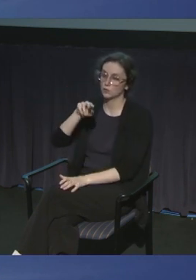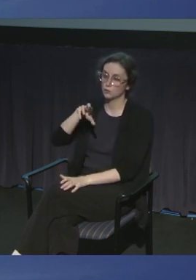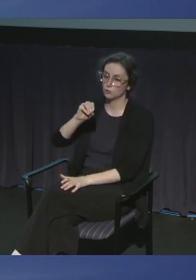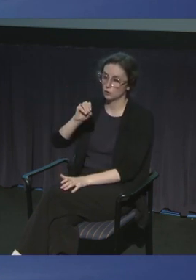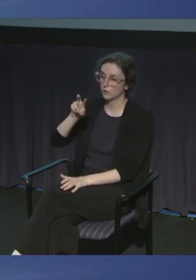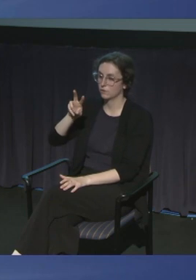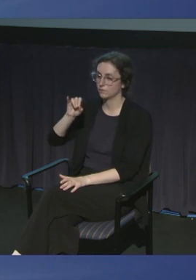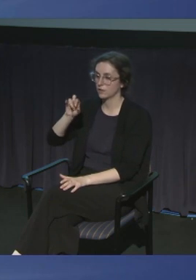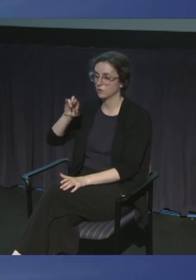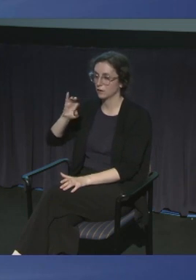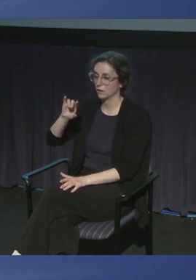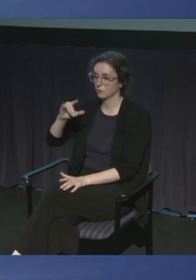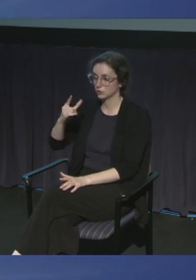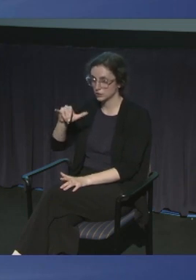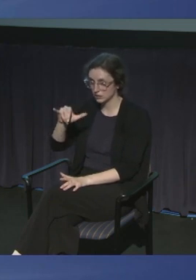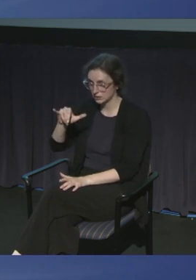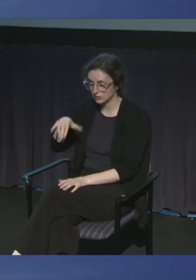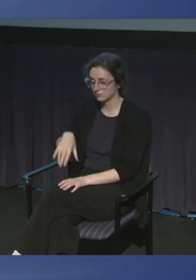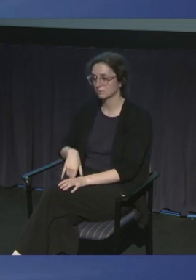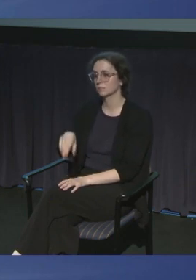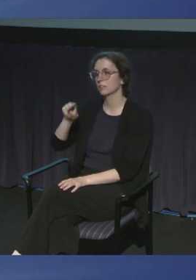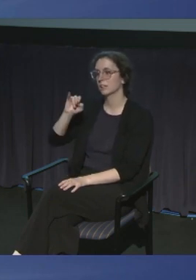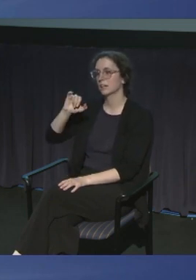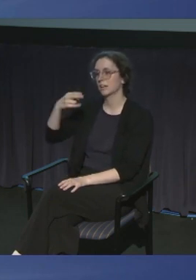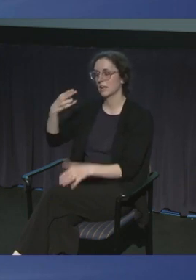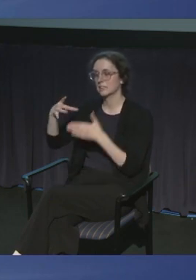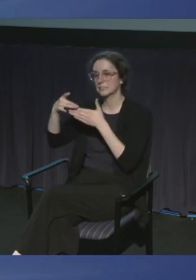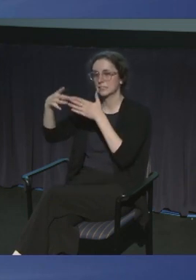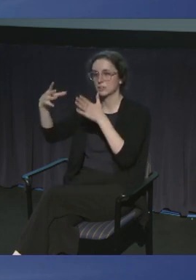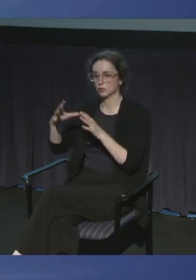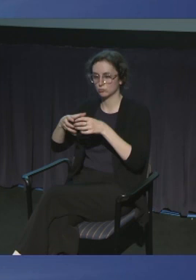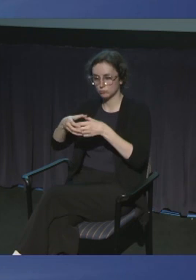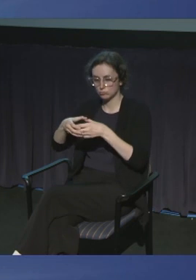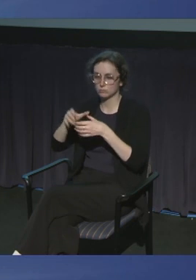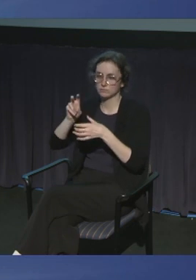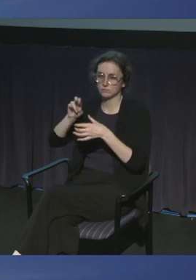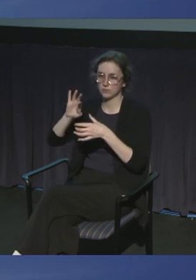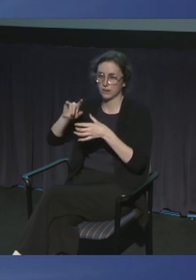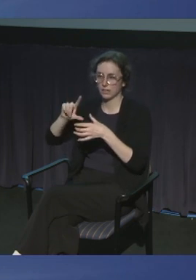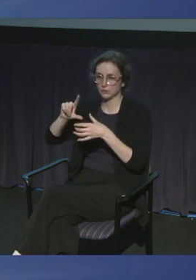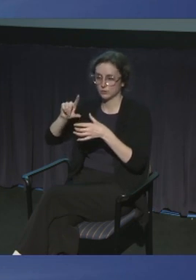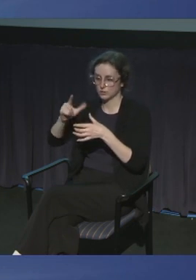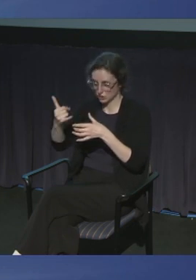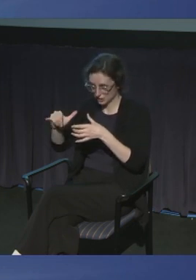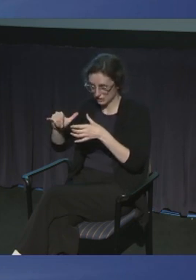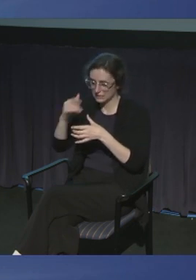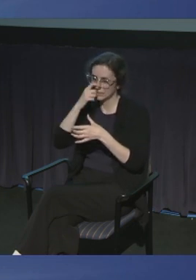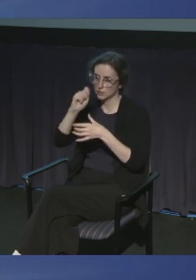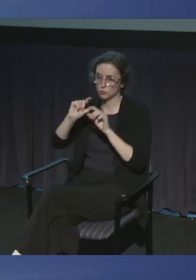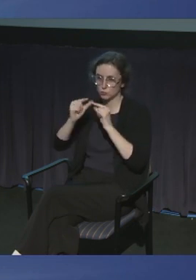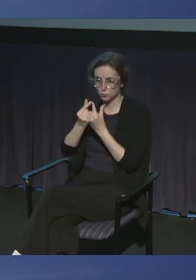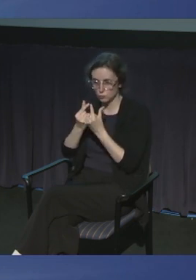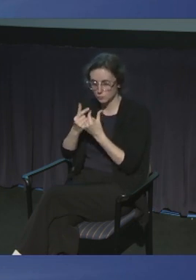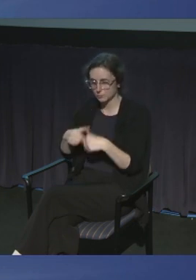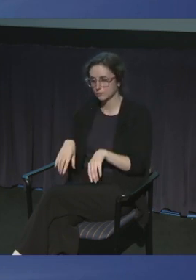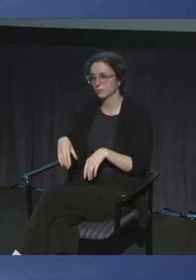RETROVIROLOGY. AND LATER IN THE